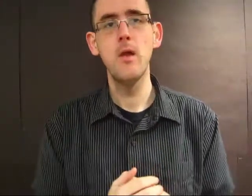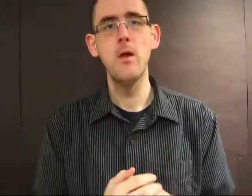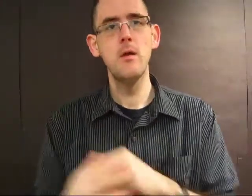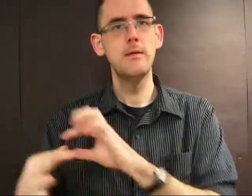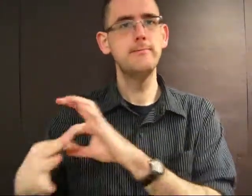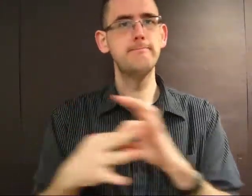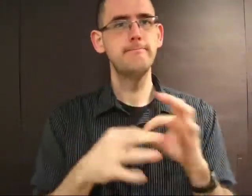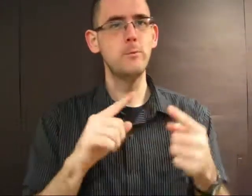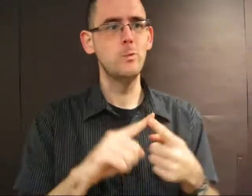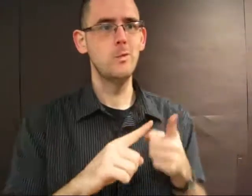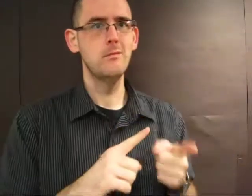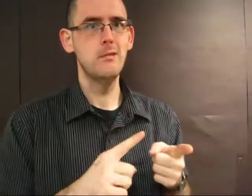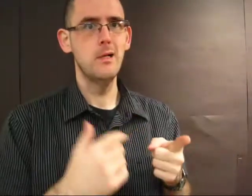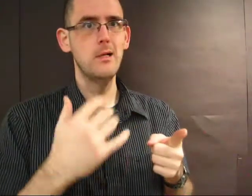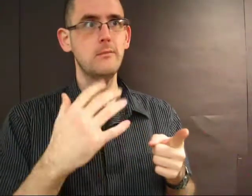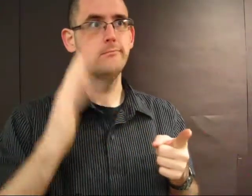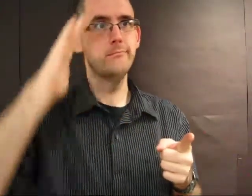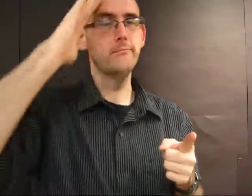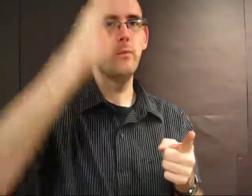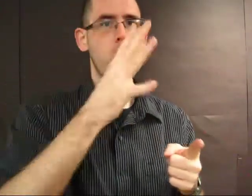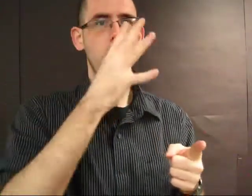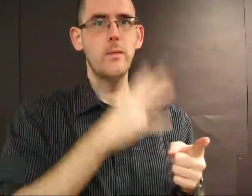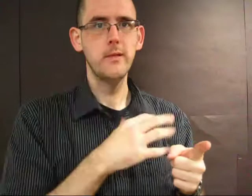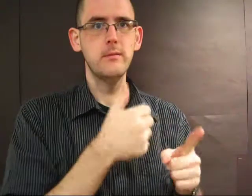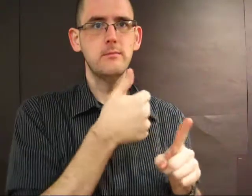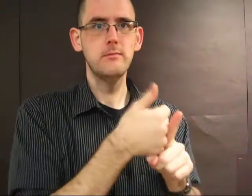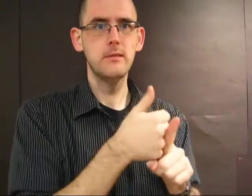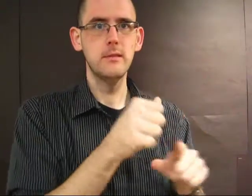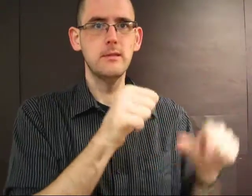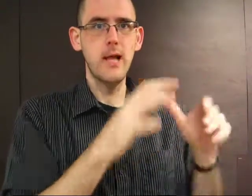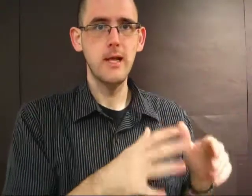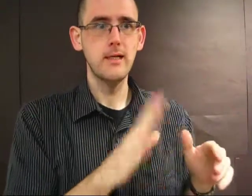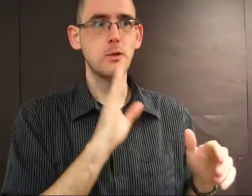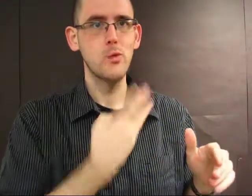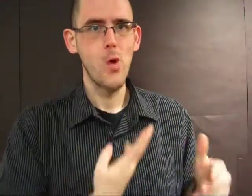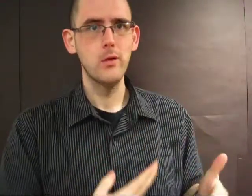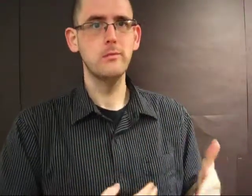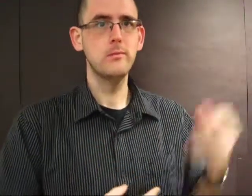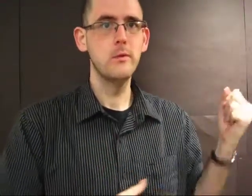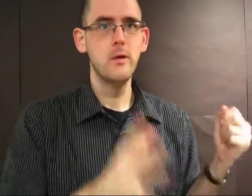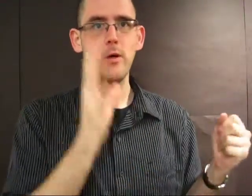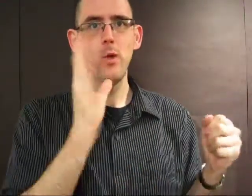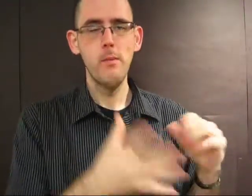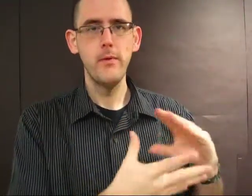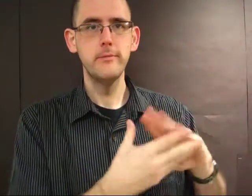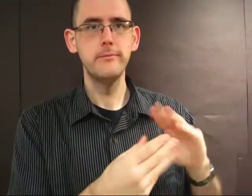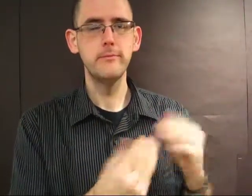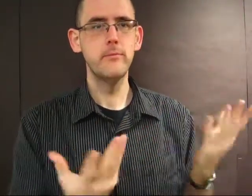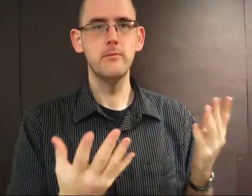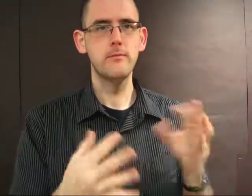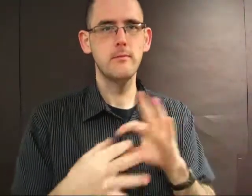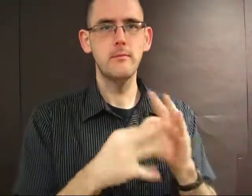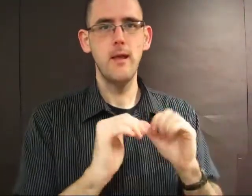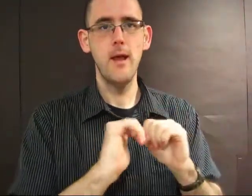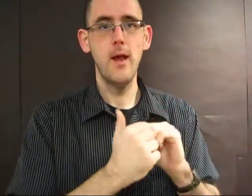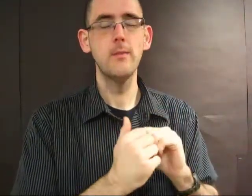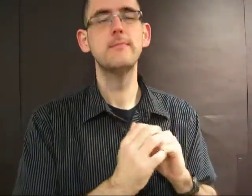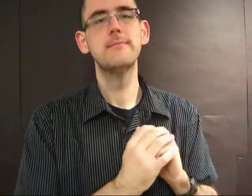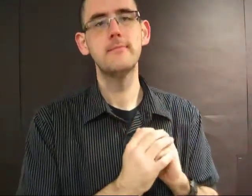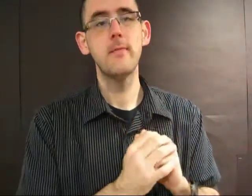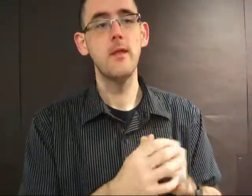But how is it relevant to our main character, a scientist in the future who has just had her daughter taken from her?